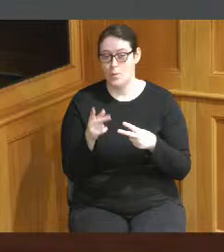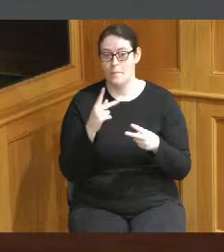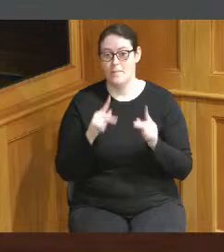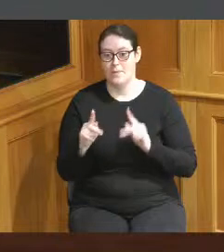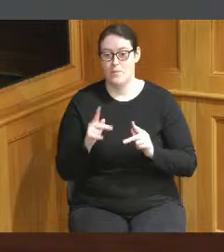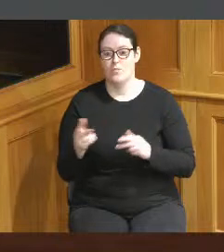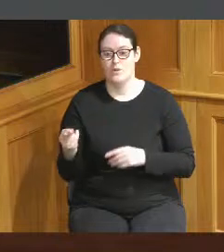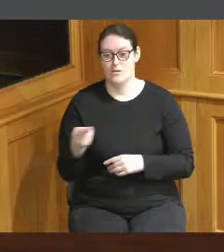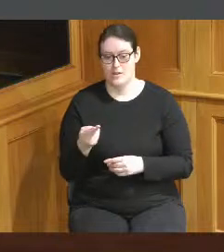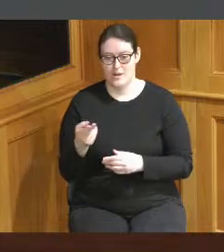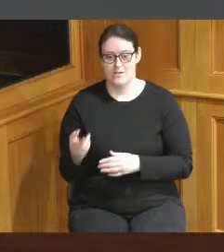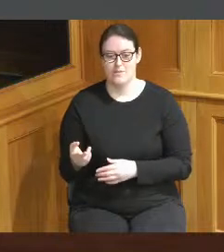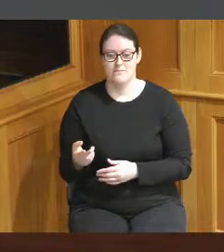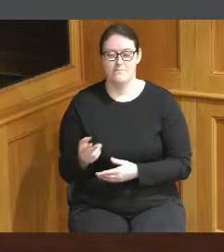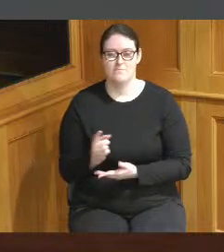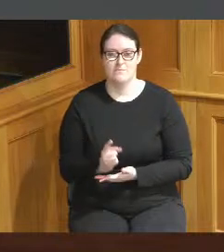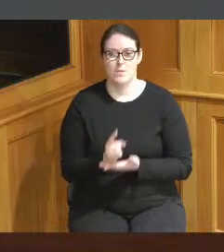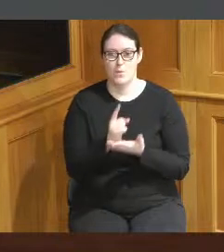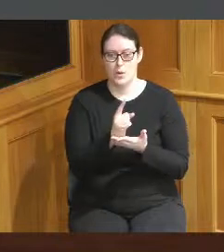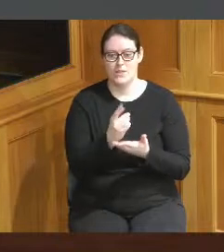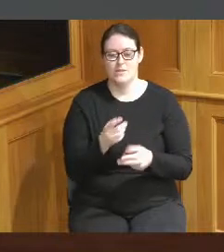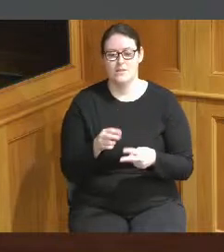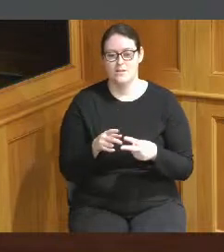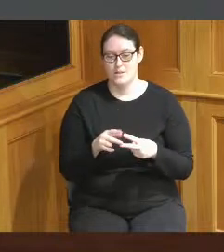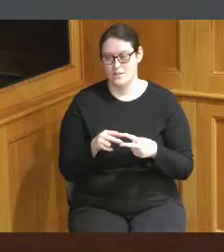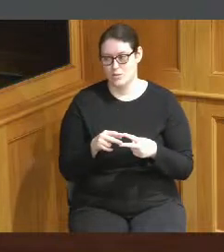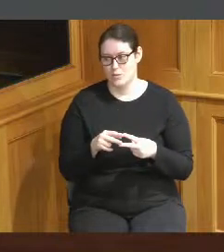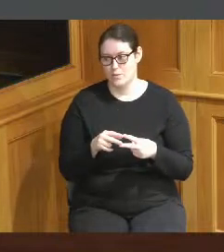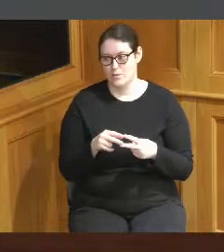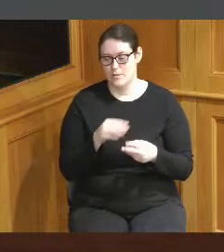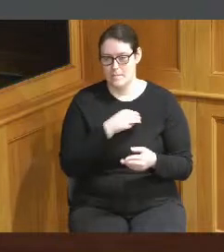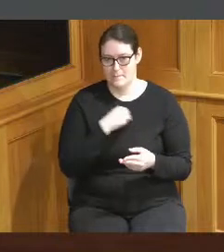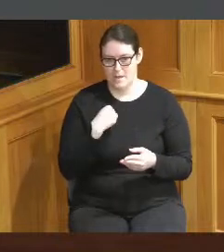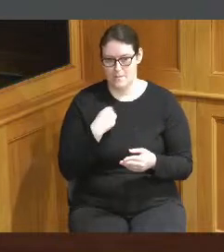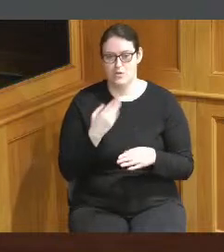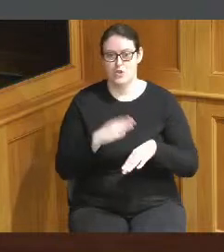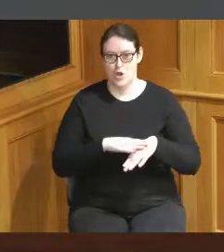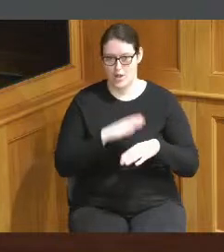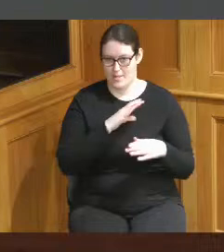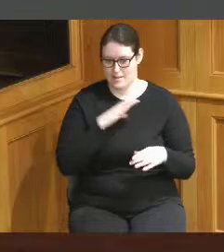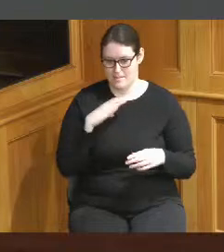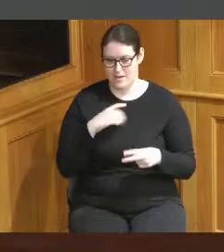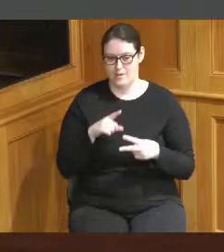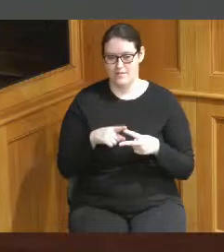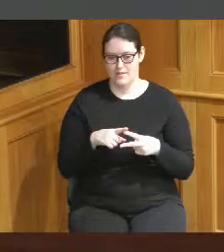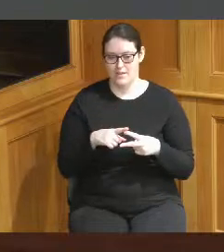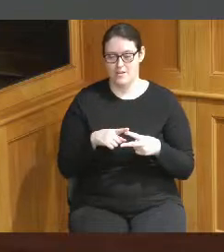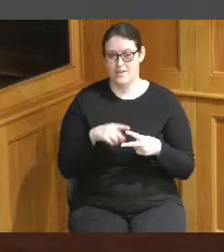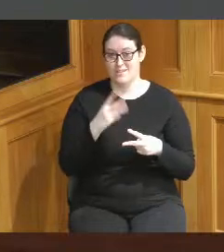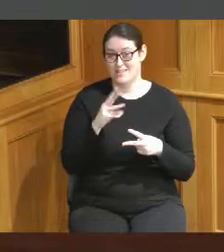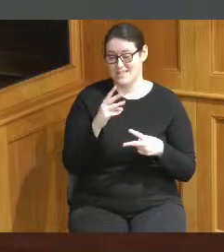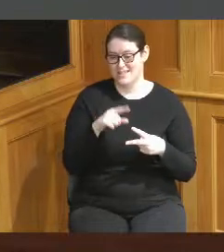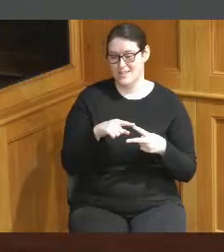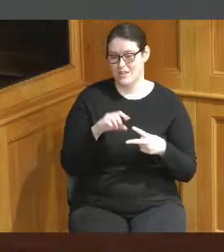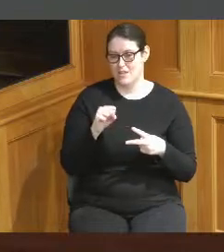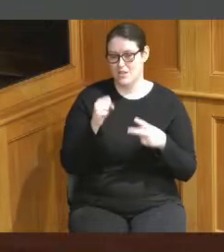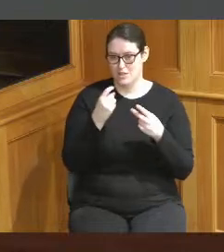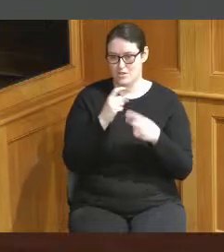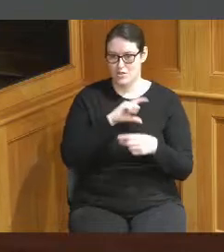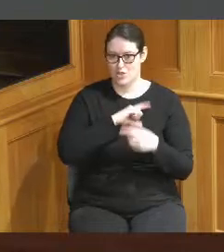custody and make sure fees are paid and if it's a problem please bring it to our Board early enough